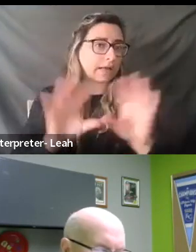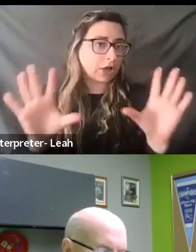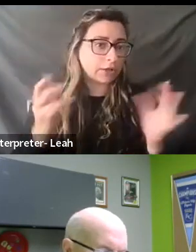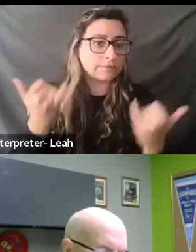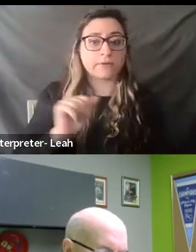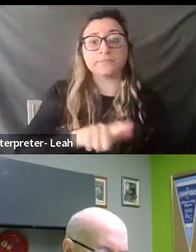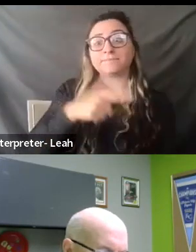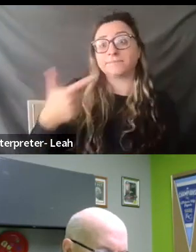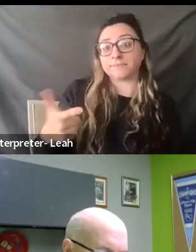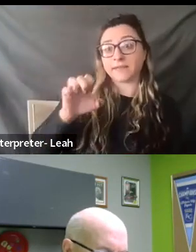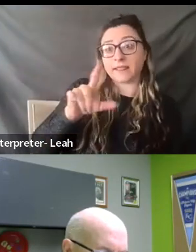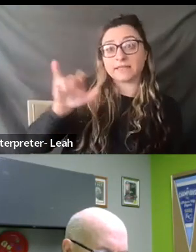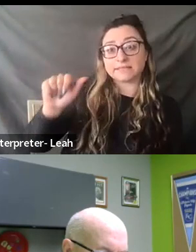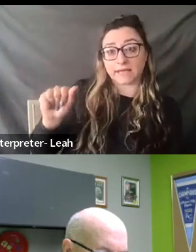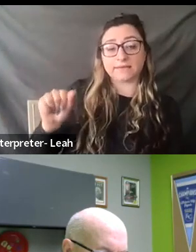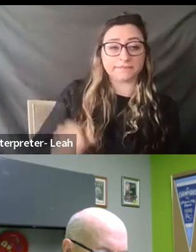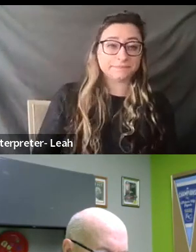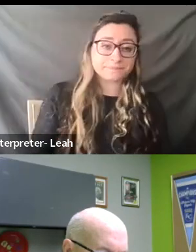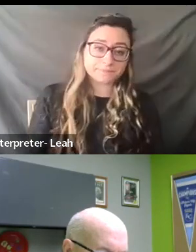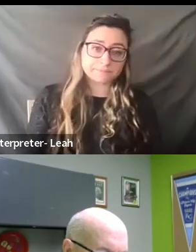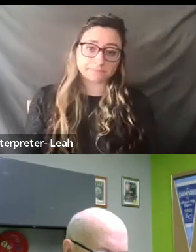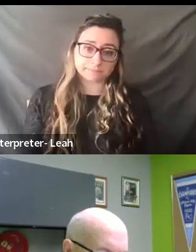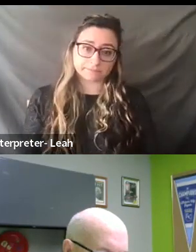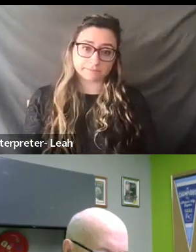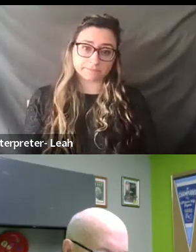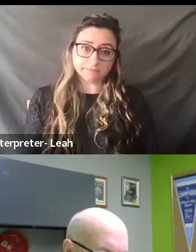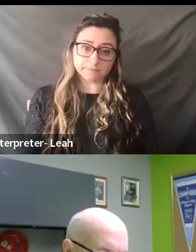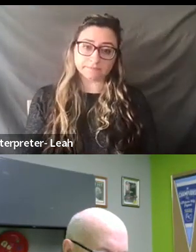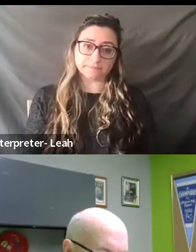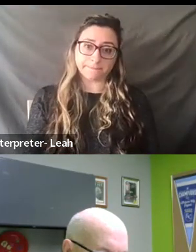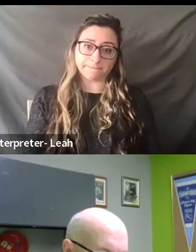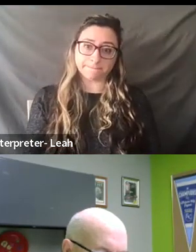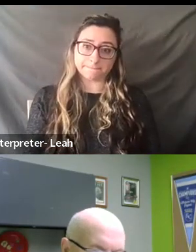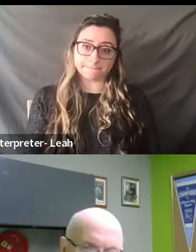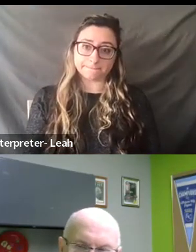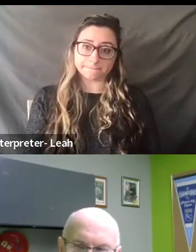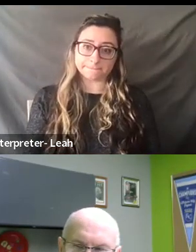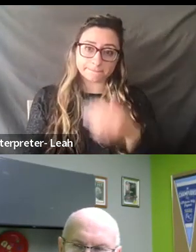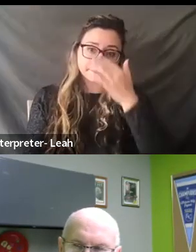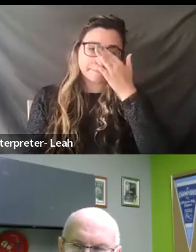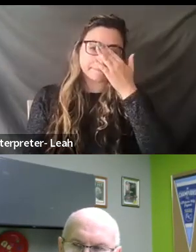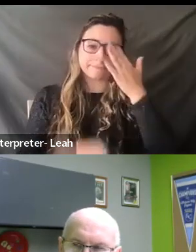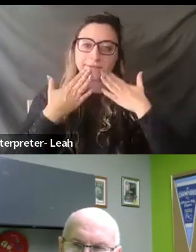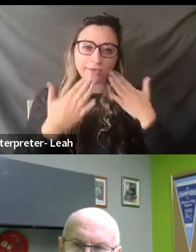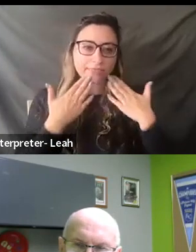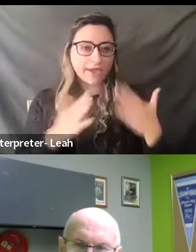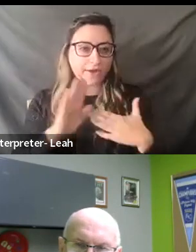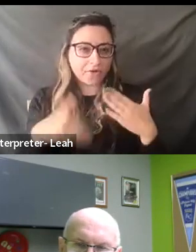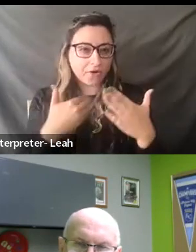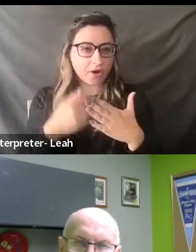Please keep background noise down as much as possible to allow others to hear you clearly. Then I'll pass it off to Elissa to get us started.